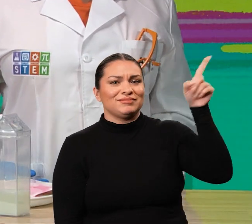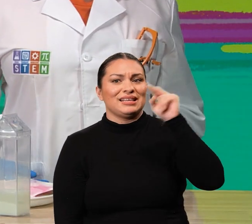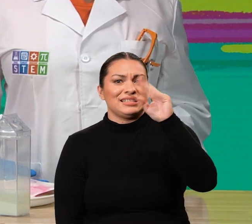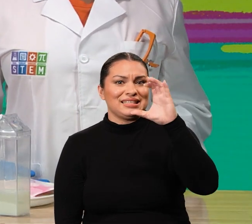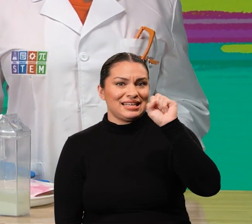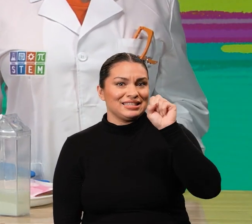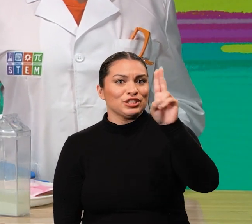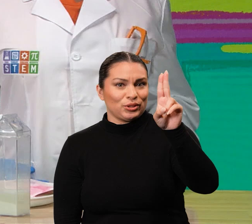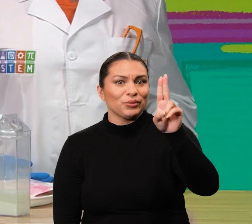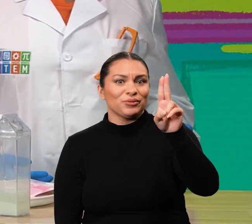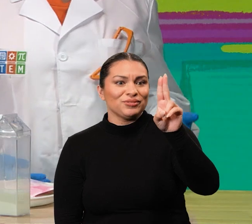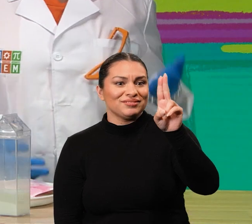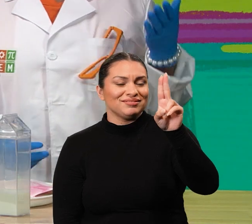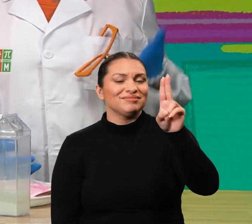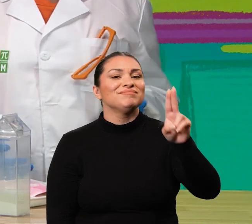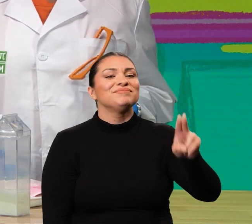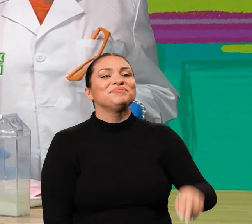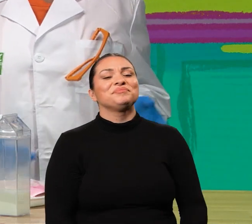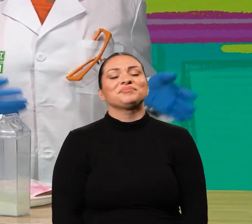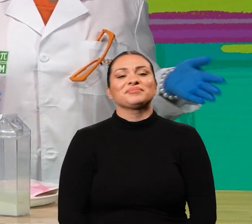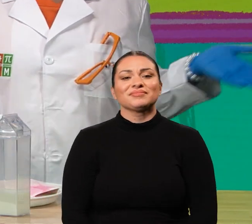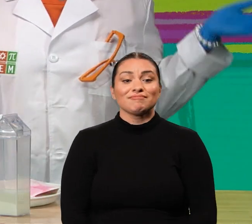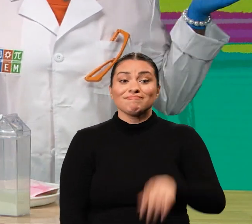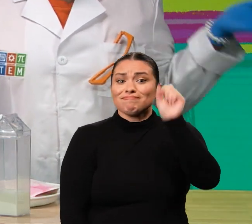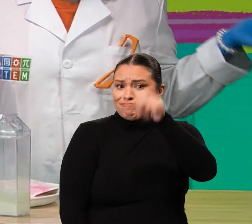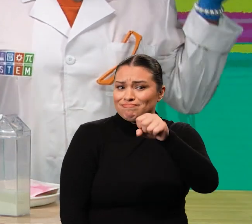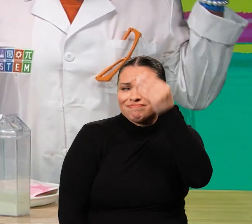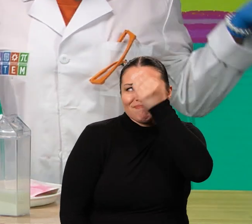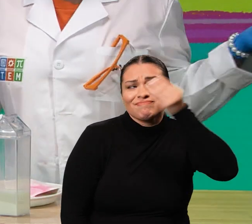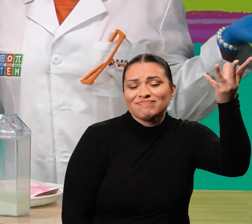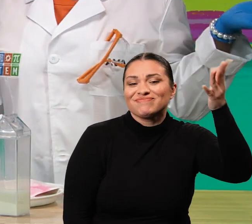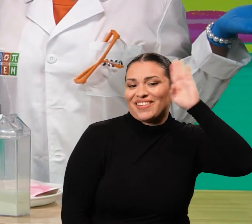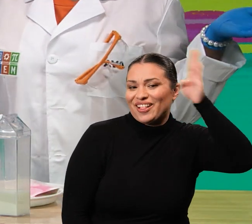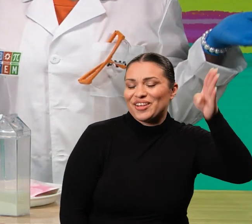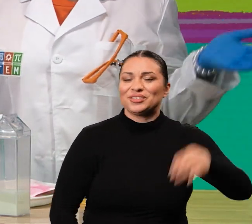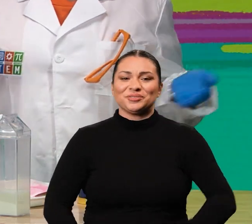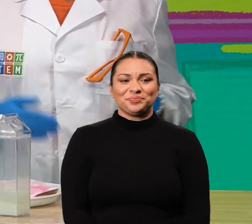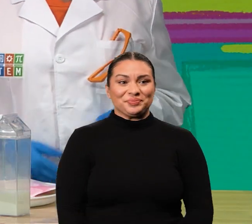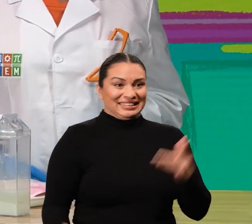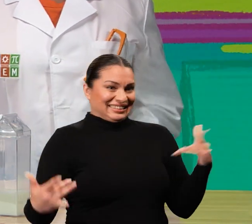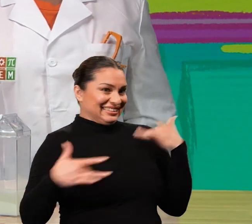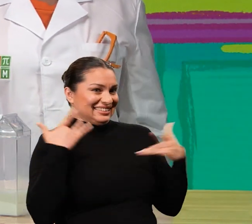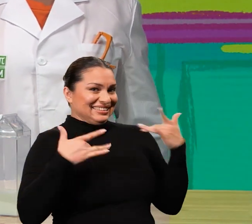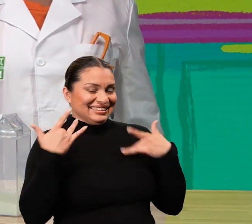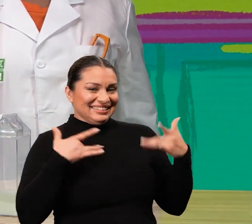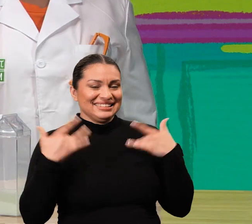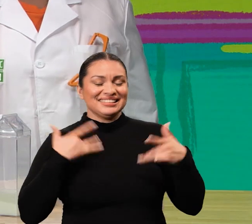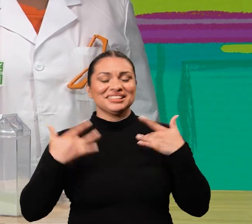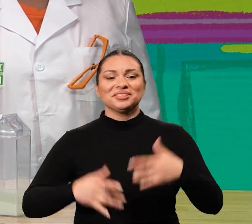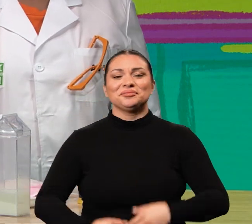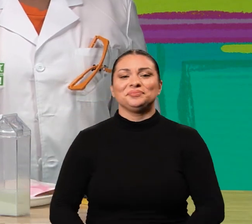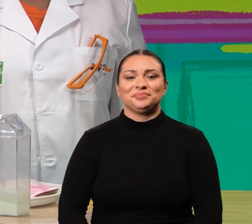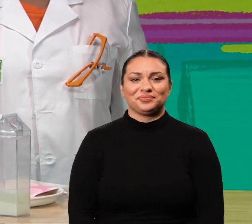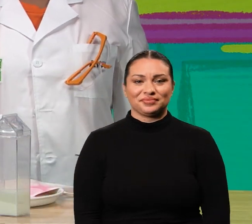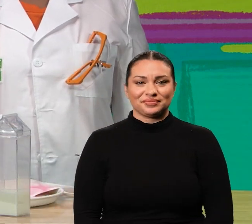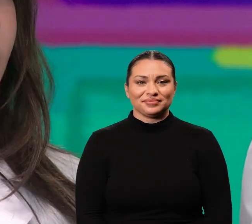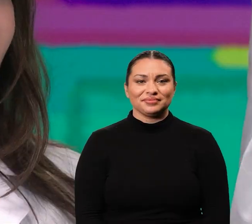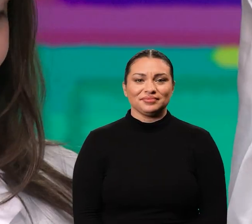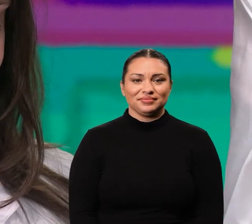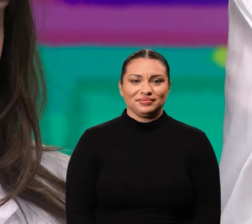Dr. Williams at North Carolina State School of Textiles? We have a big question. Yes, but tell her I said hello.